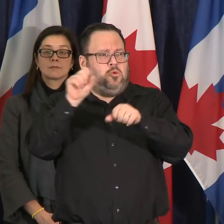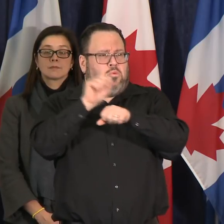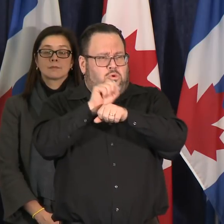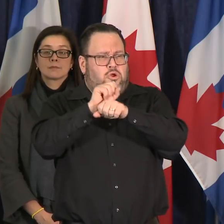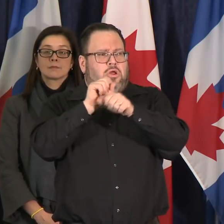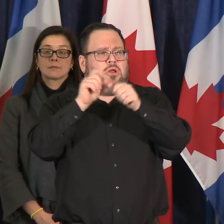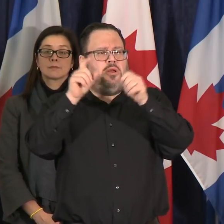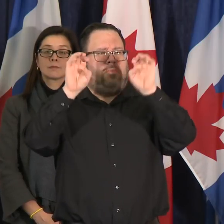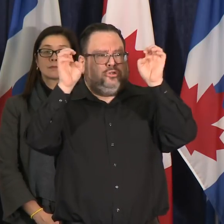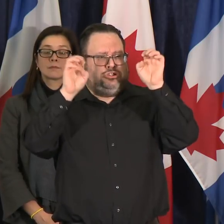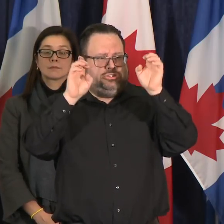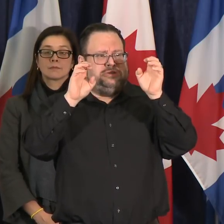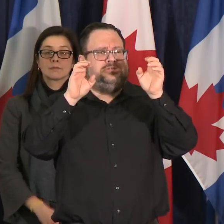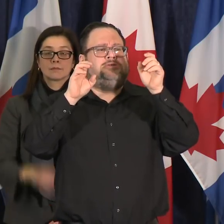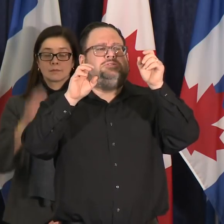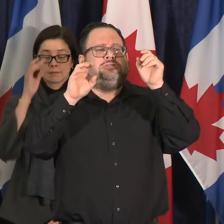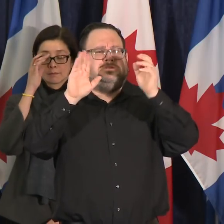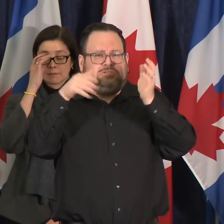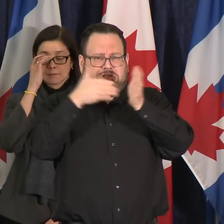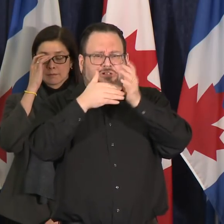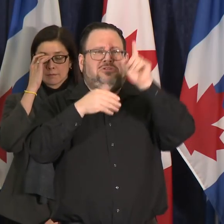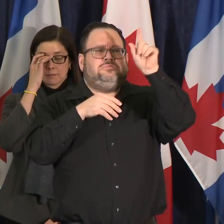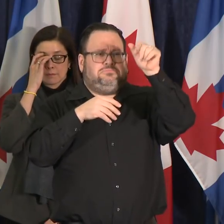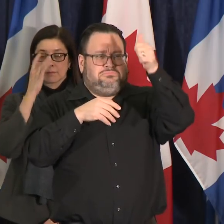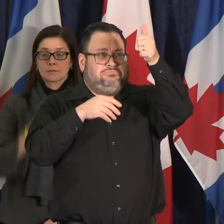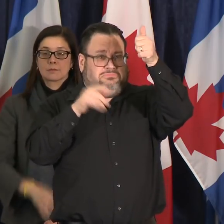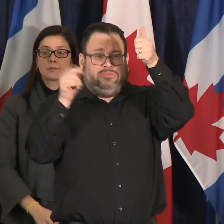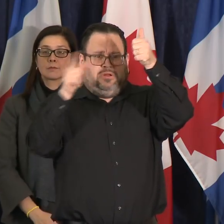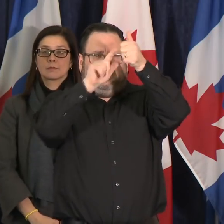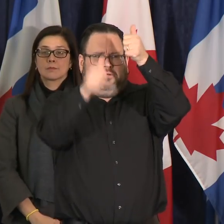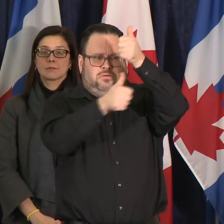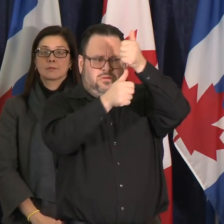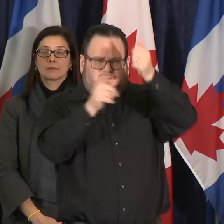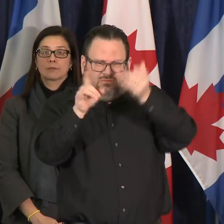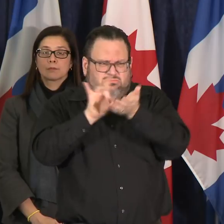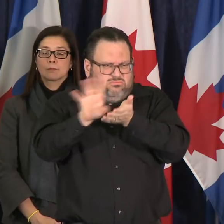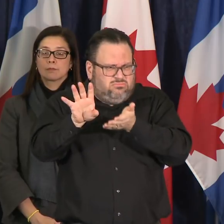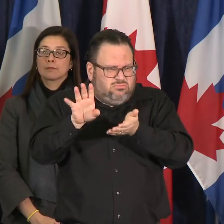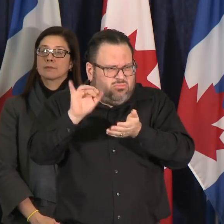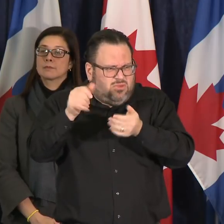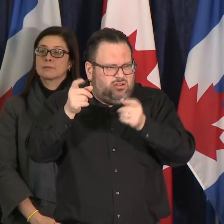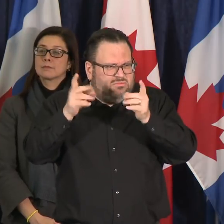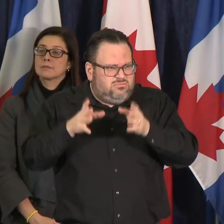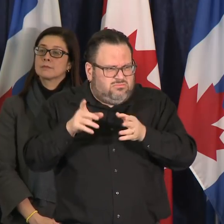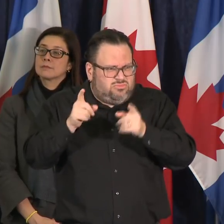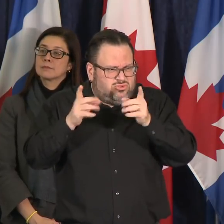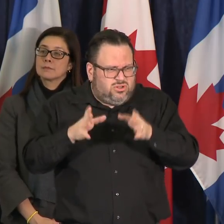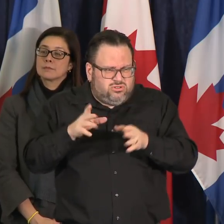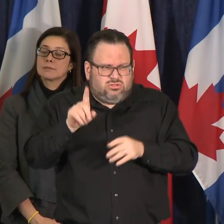a director from a very important division here at the city thank you so